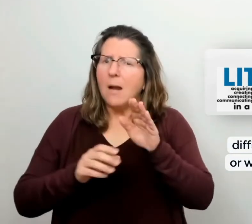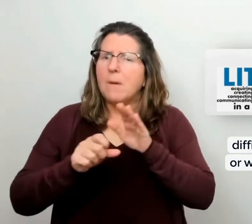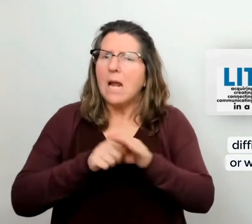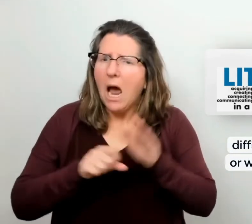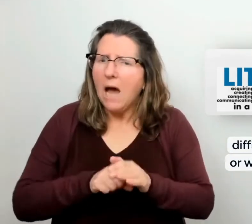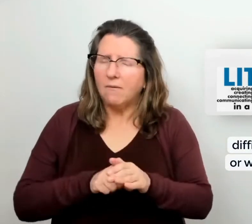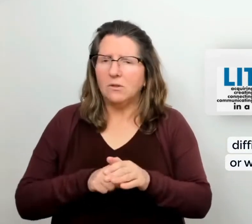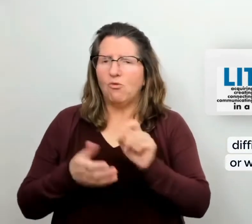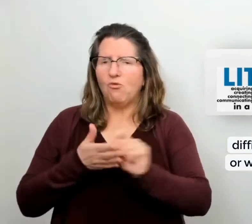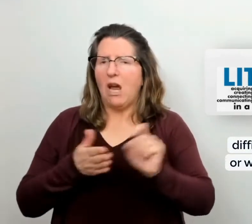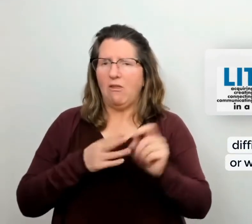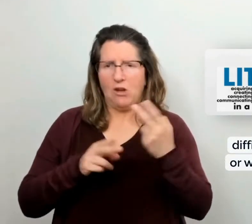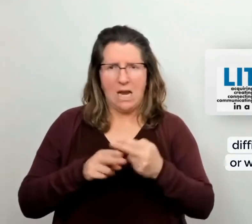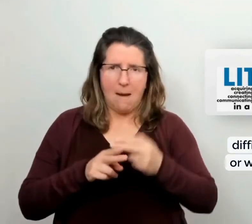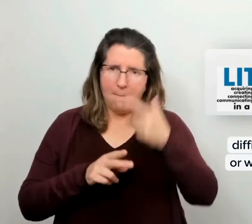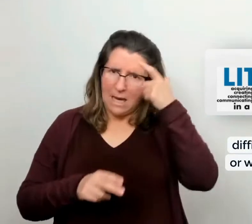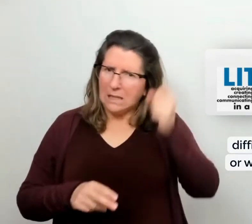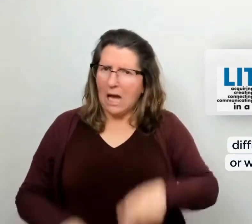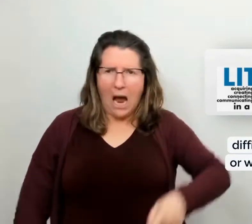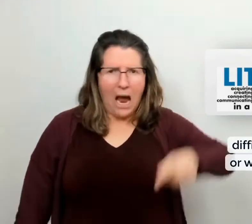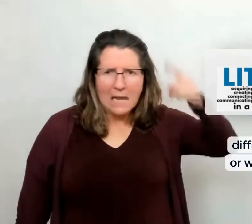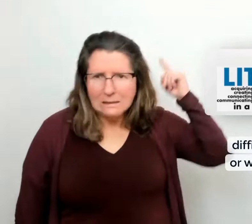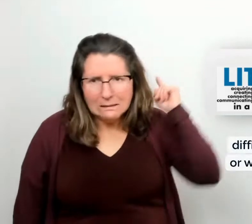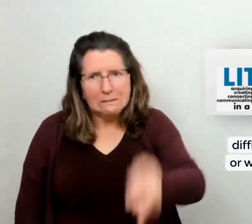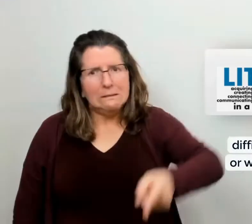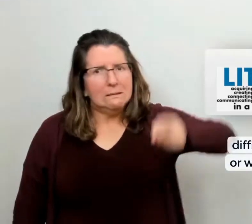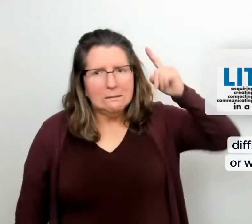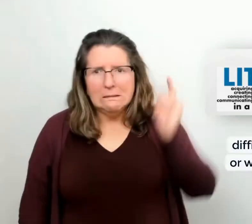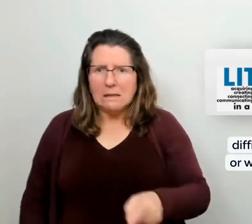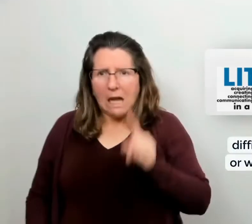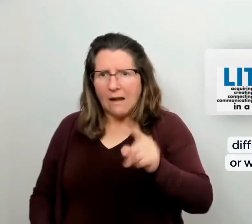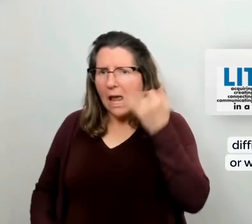They improved their handwriting, at least in terms of writing their names legibly.